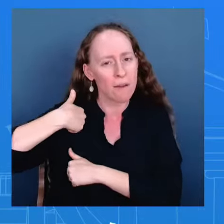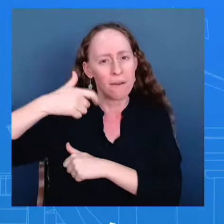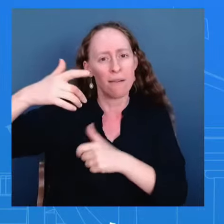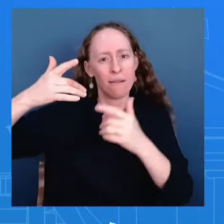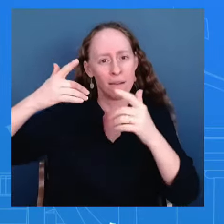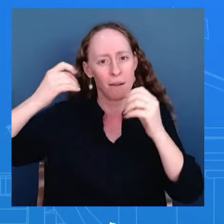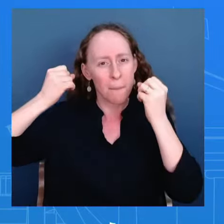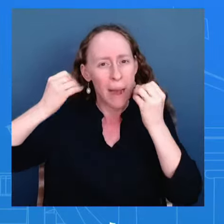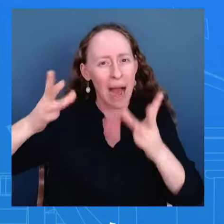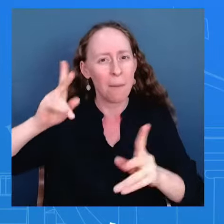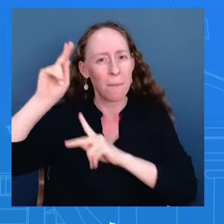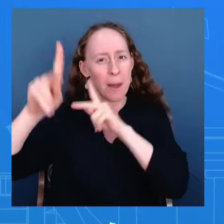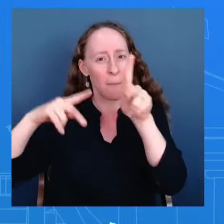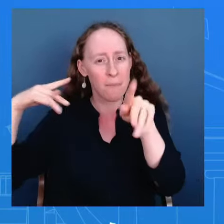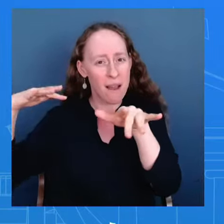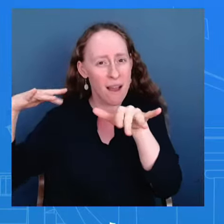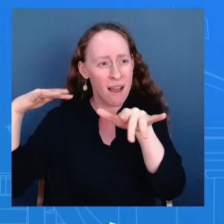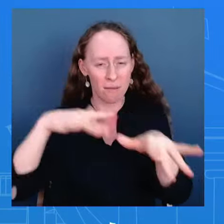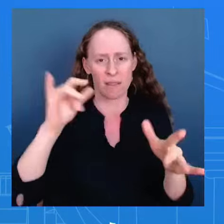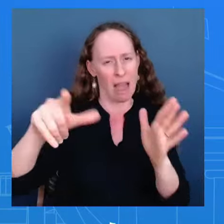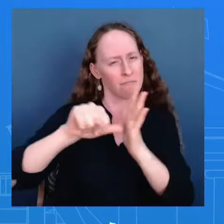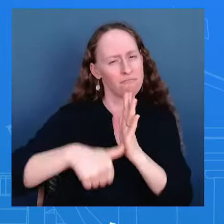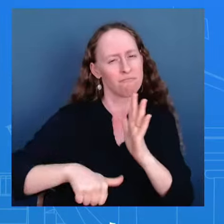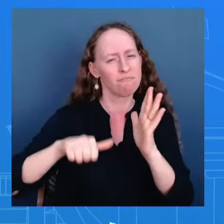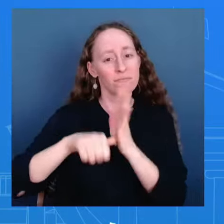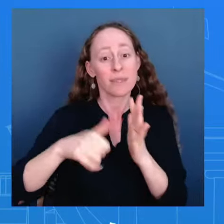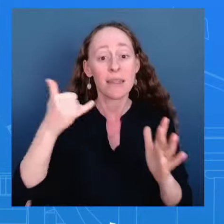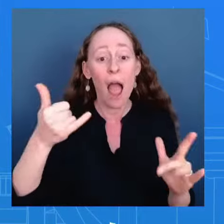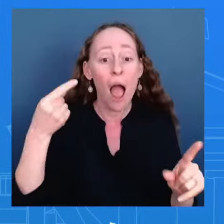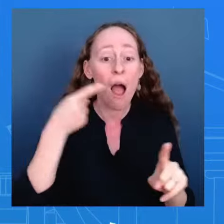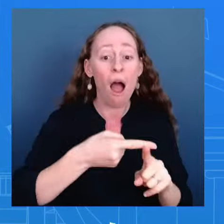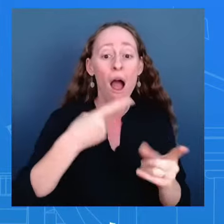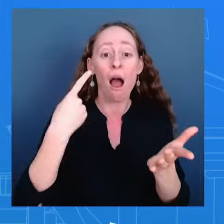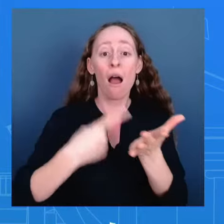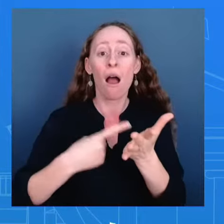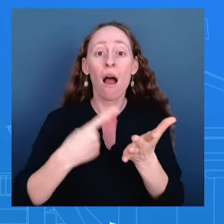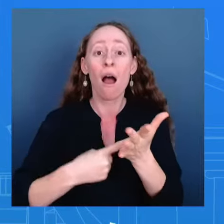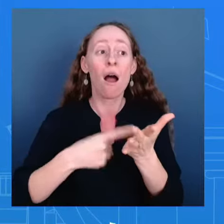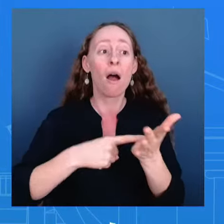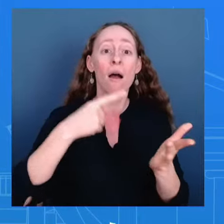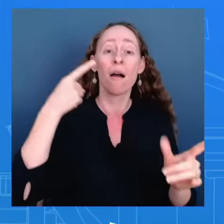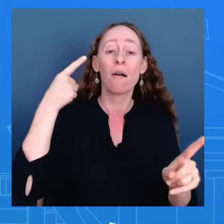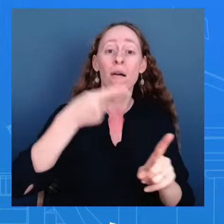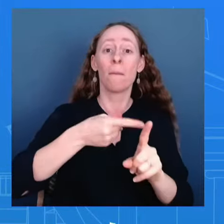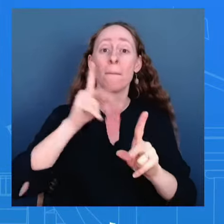that's exactly what he was referring to. As I said in my opening statement, what happened on Sunday